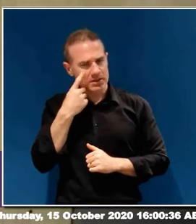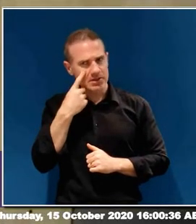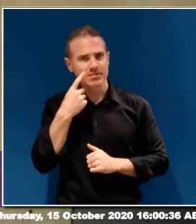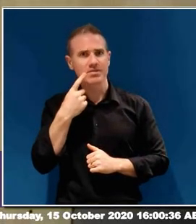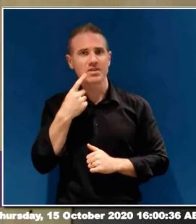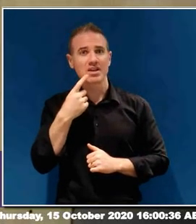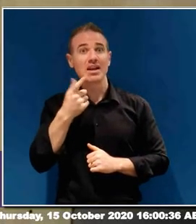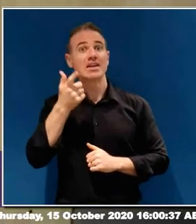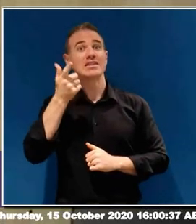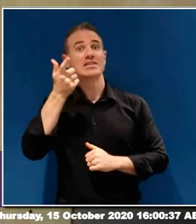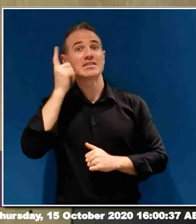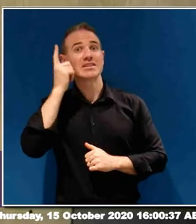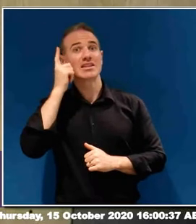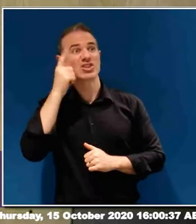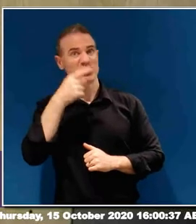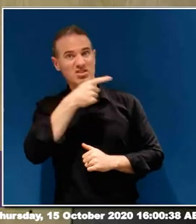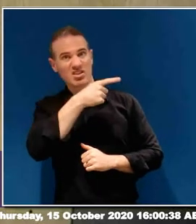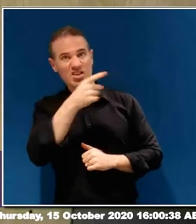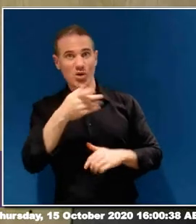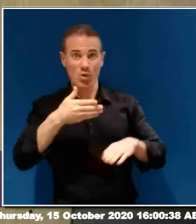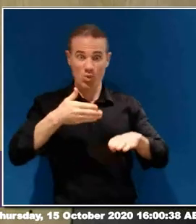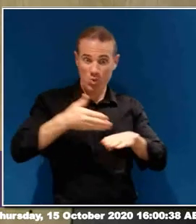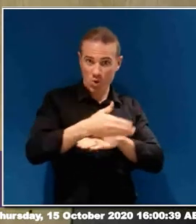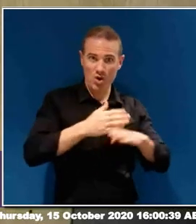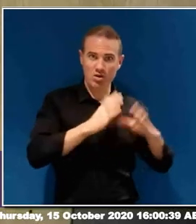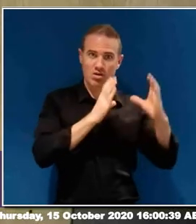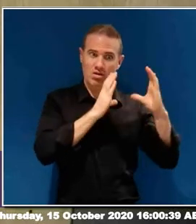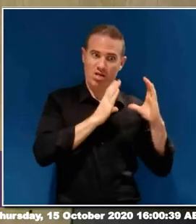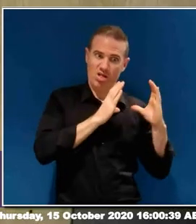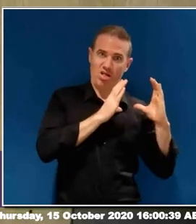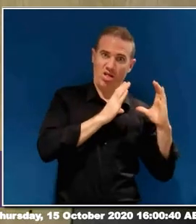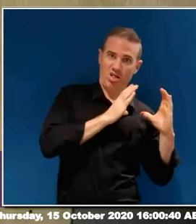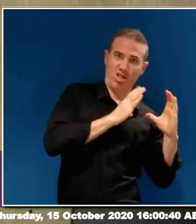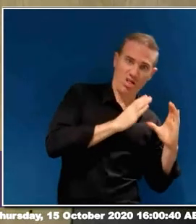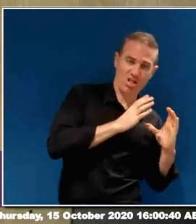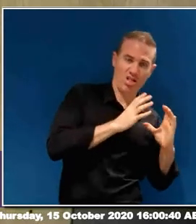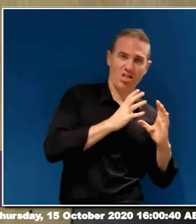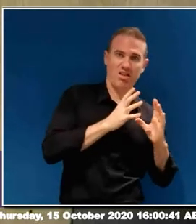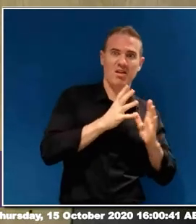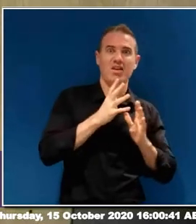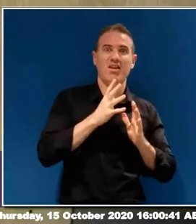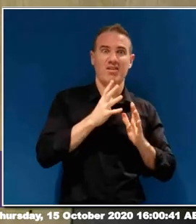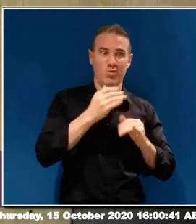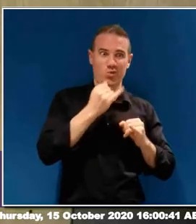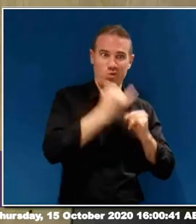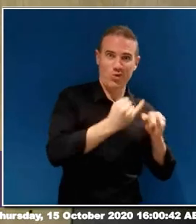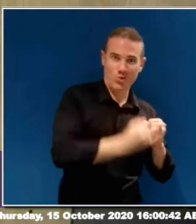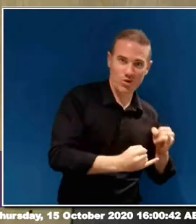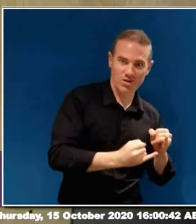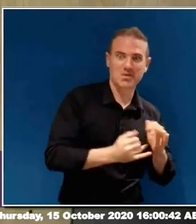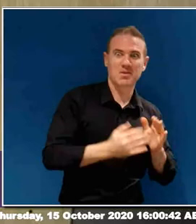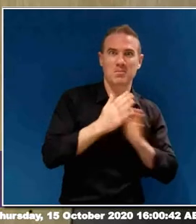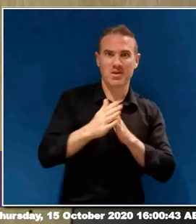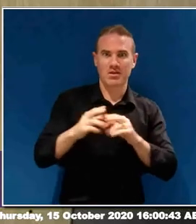and students with disability being subject to exclusionary discipline? Yes, I do.